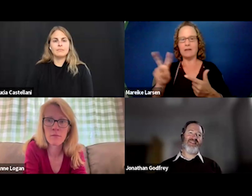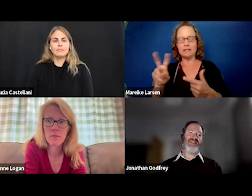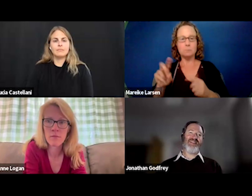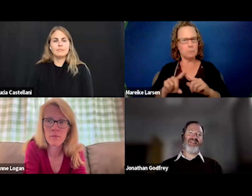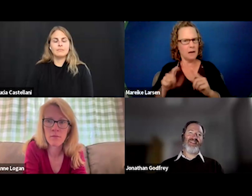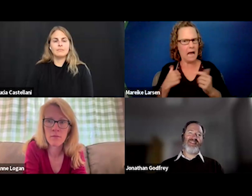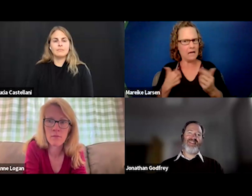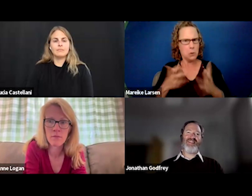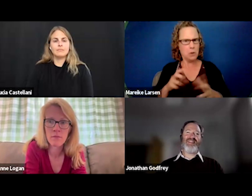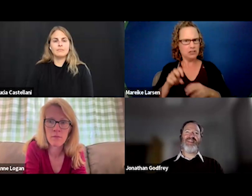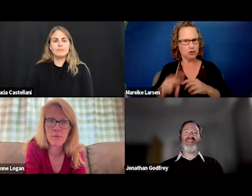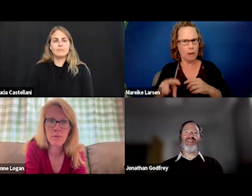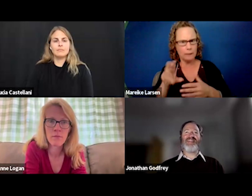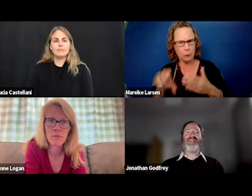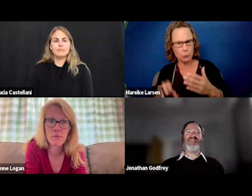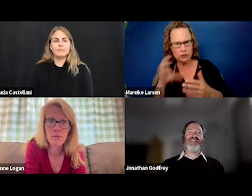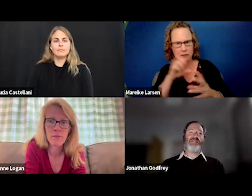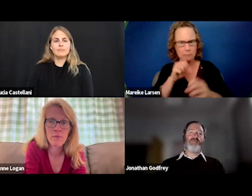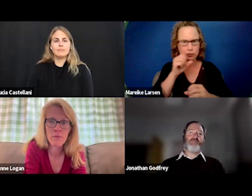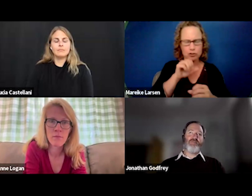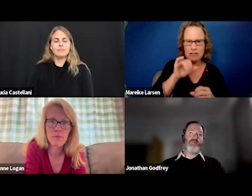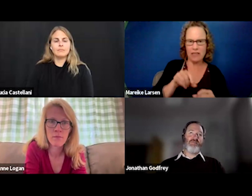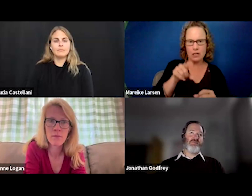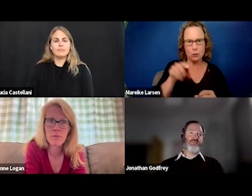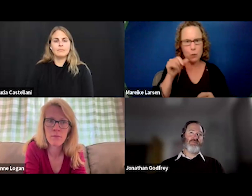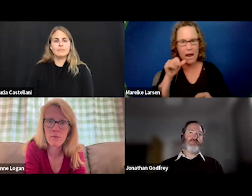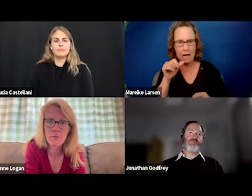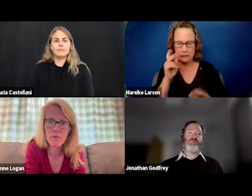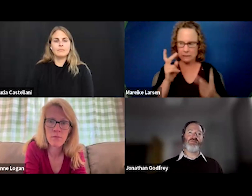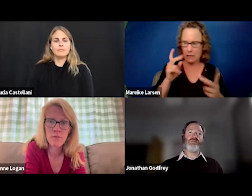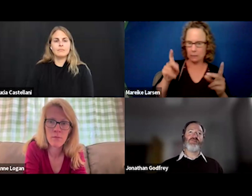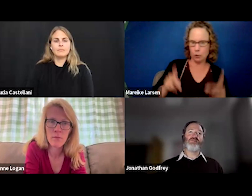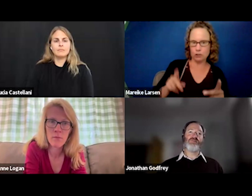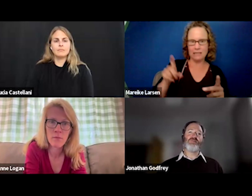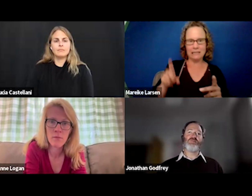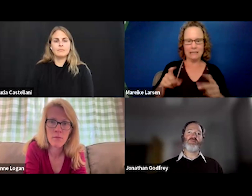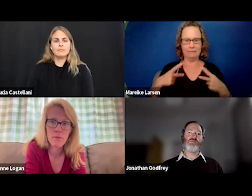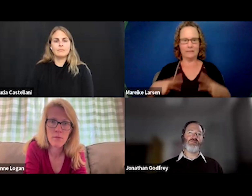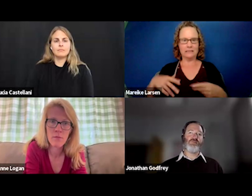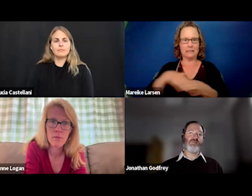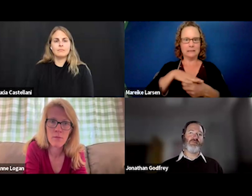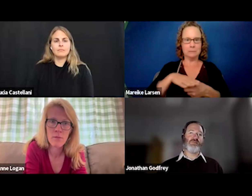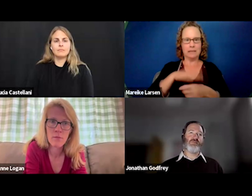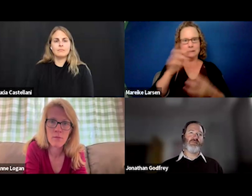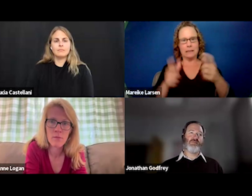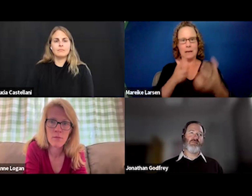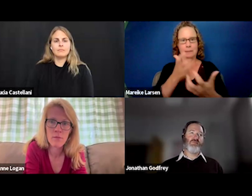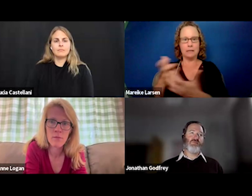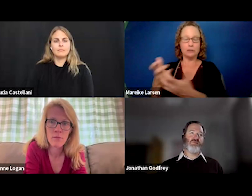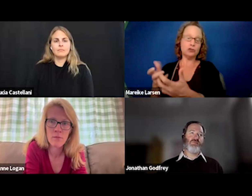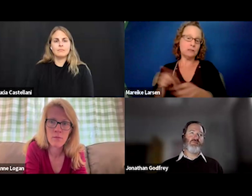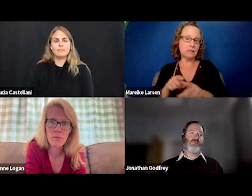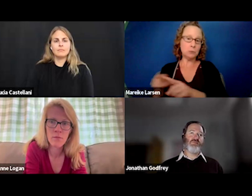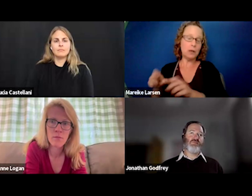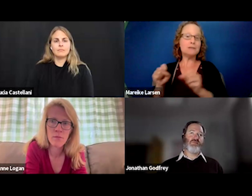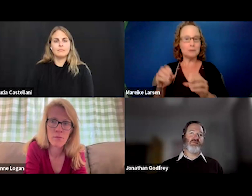and would love to hear from you, Anne, as a sighted person, whether this question is relevant to you as well. So here it goes.